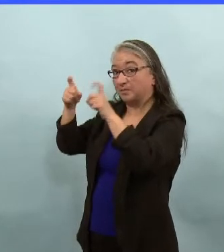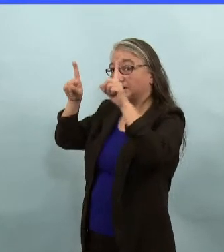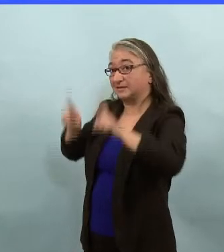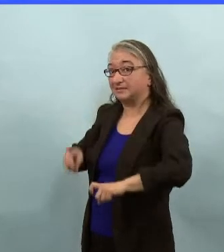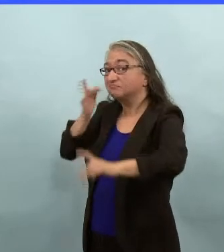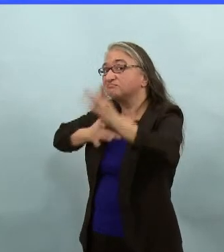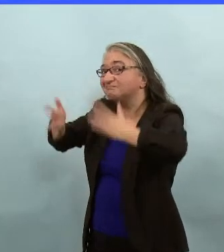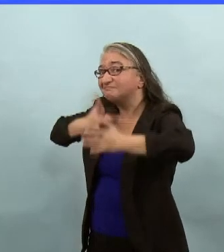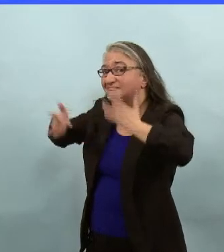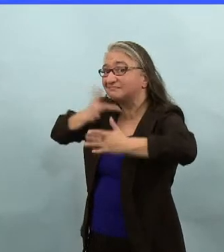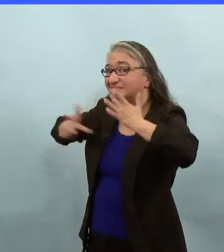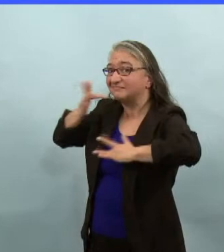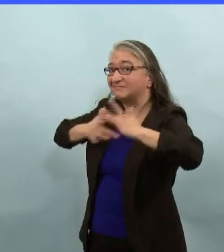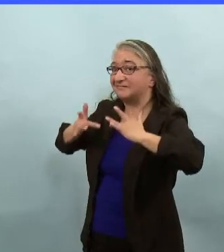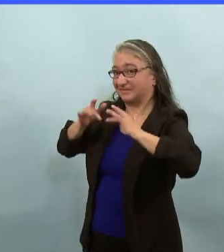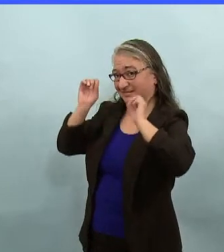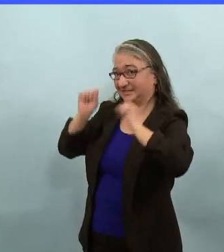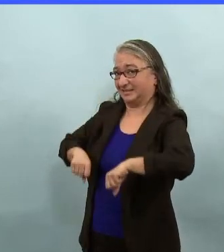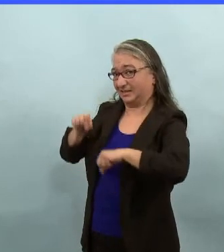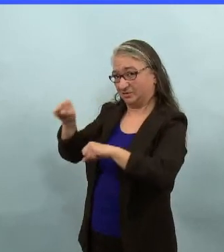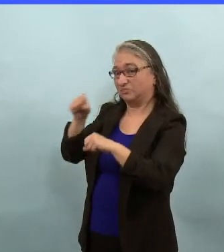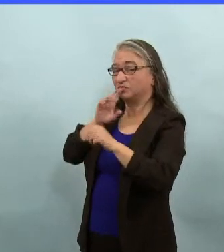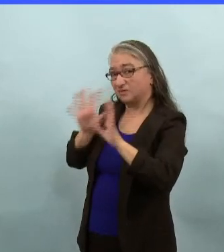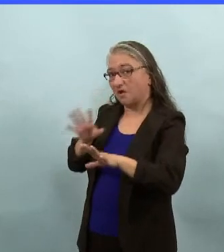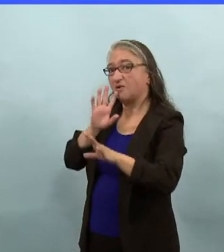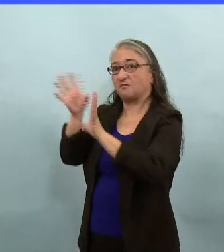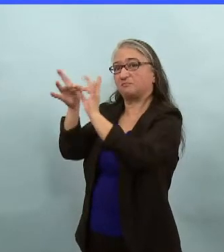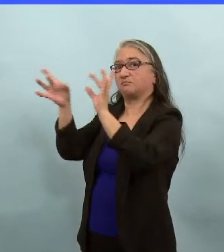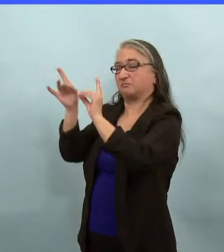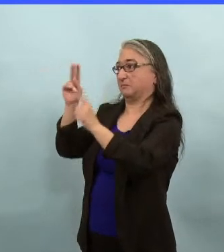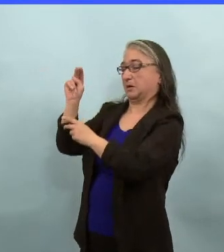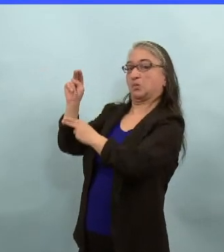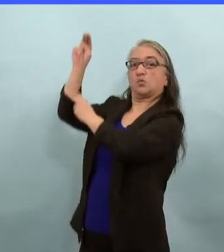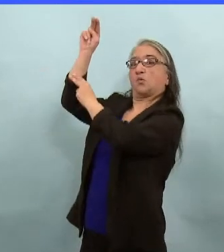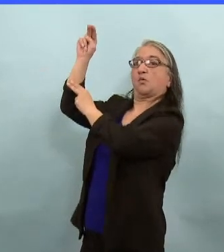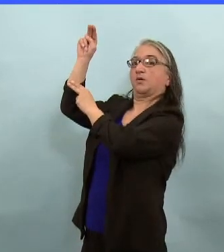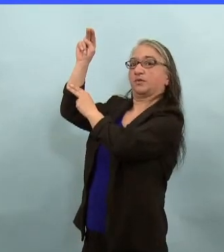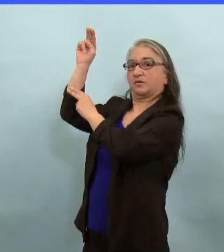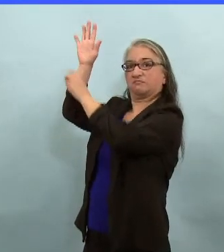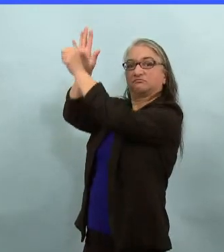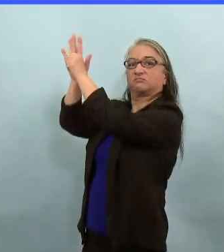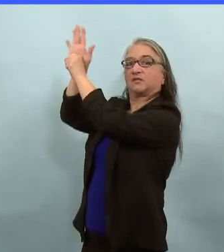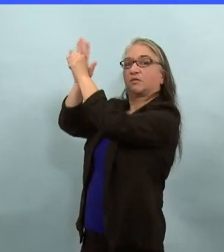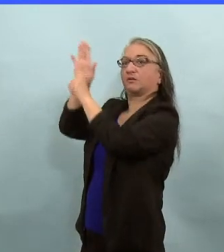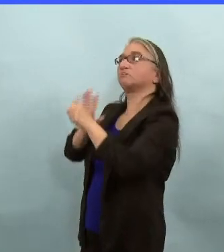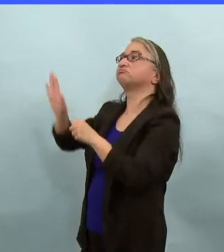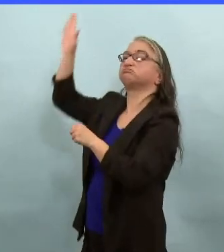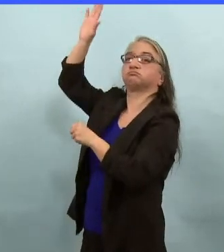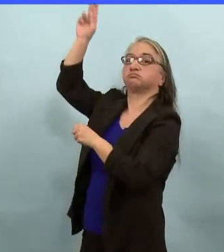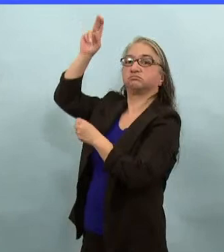of rapid tests in northern manitoba and uh what that process looks like or entails uh